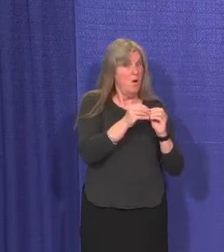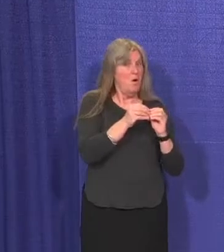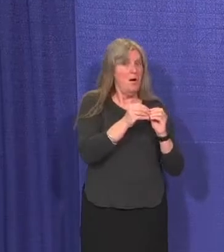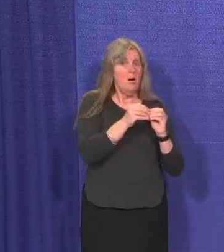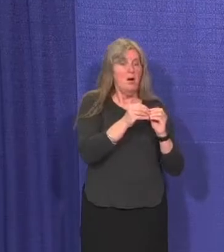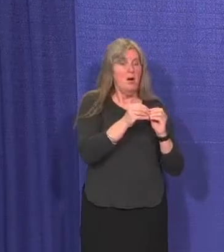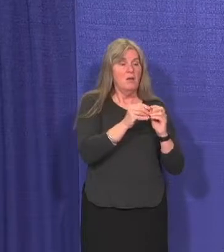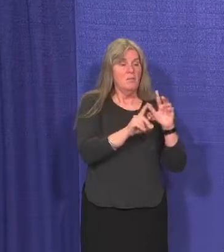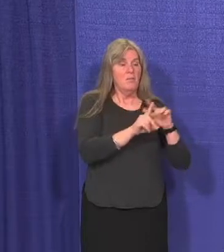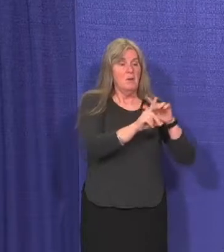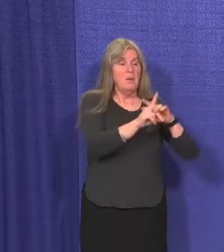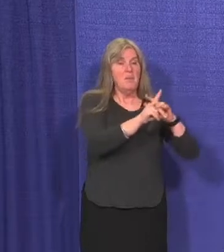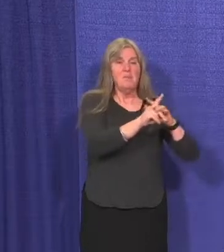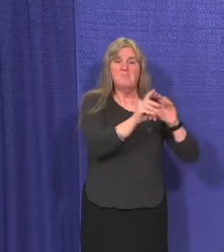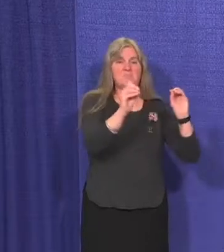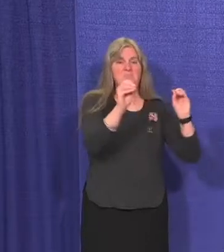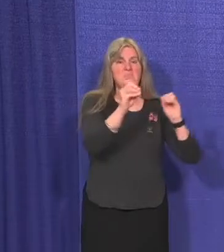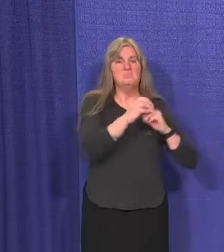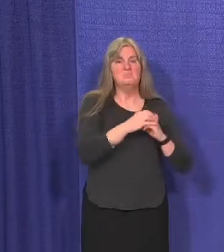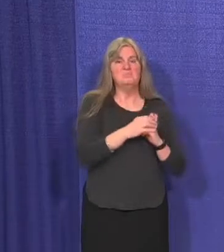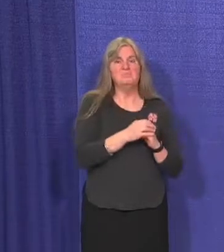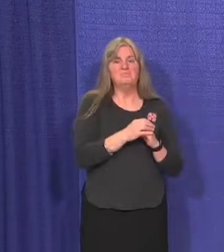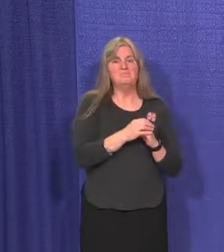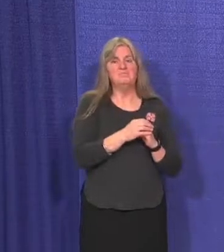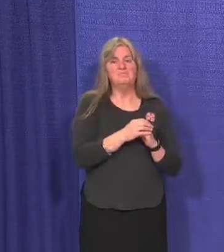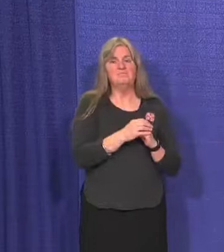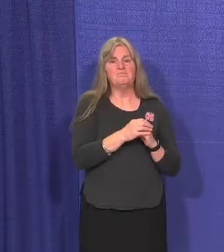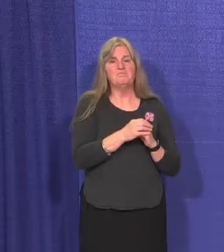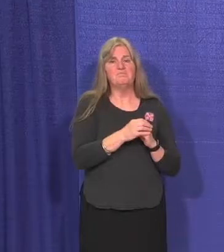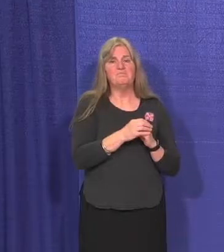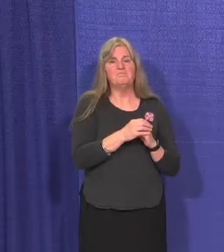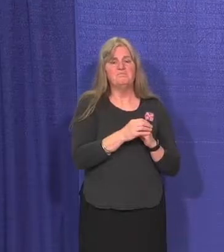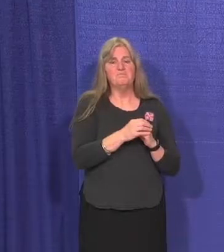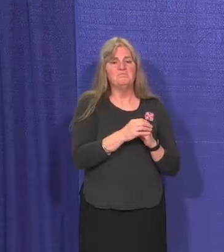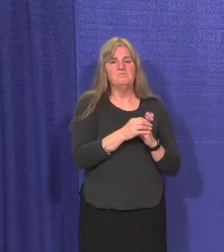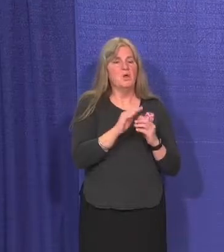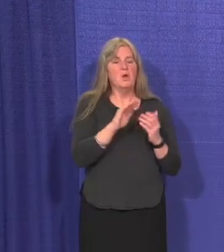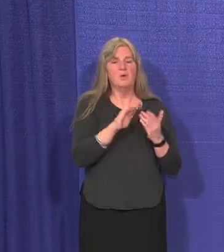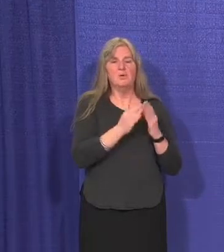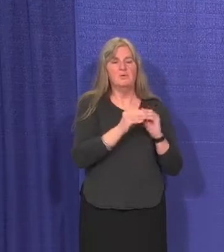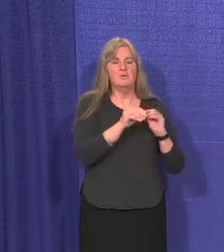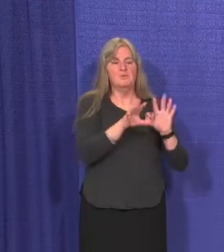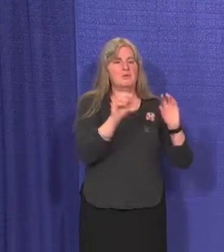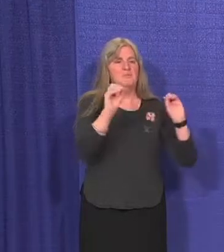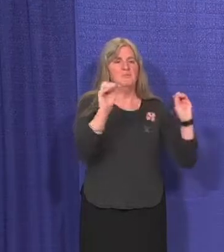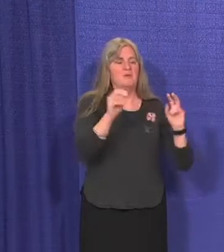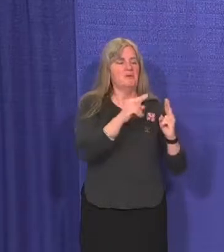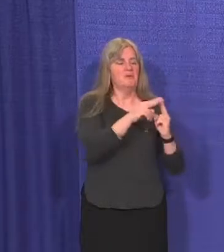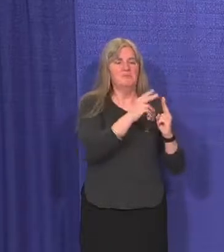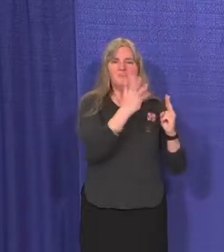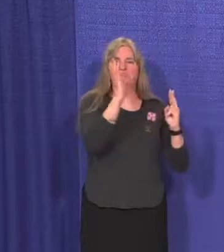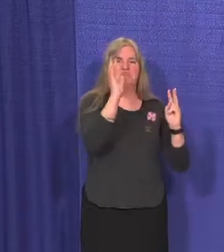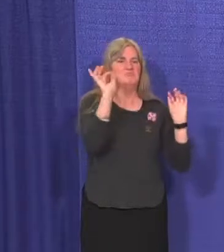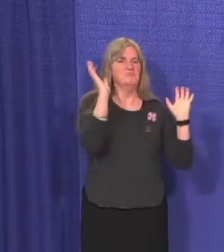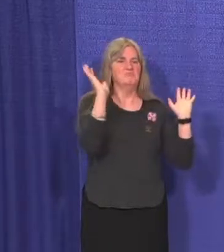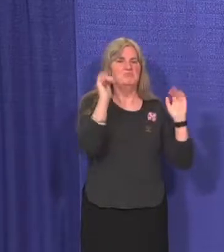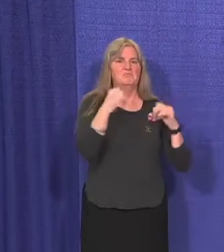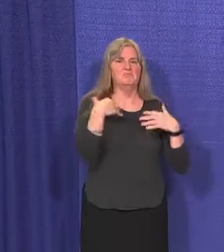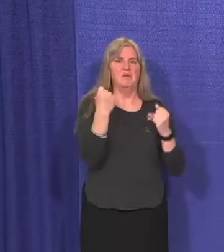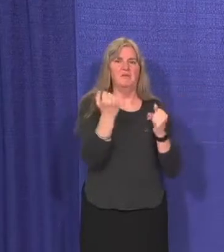of course the usual process of contact tracing. We did have some testing